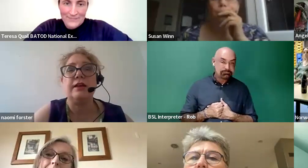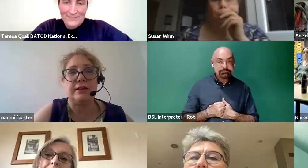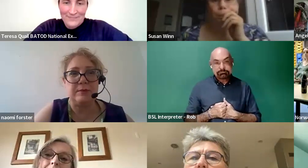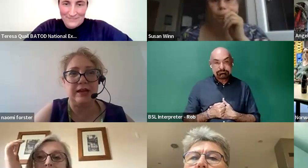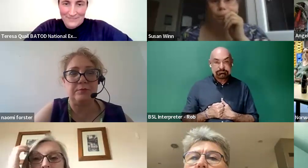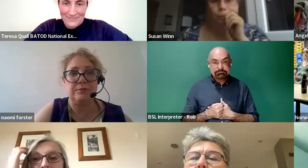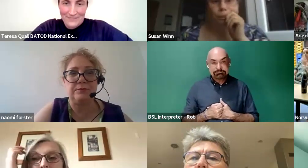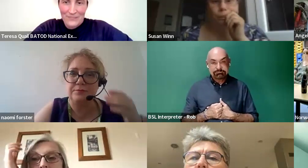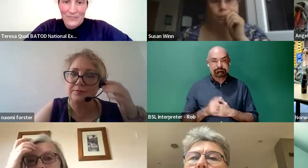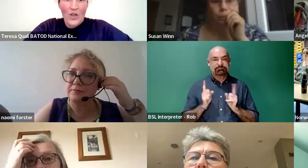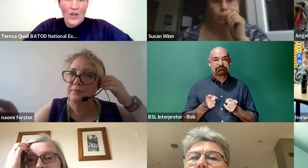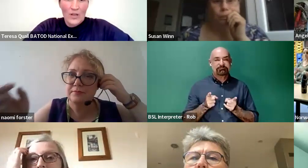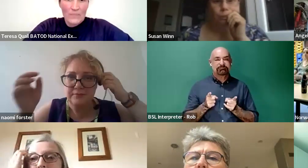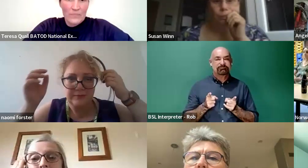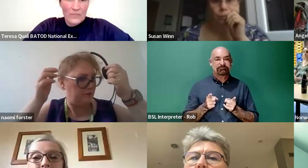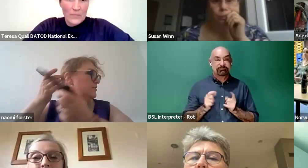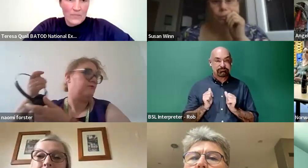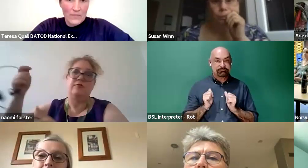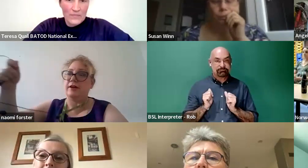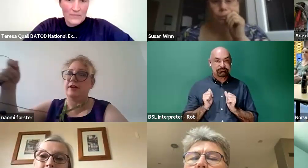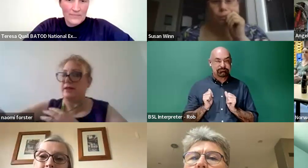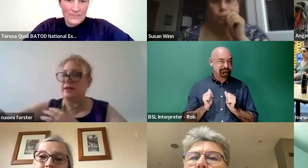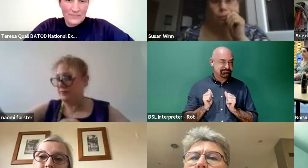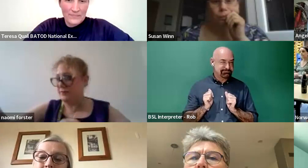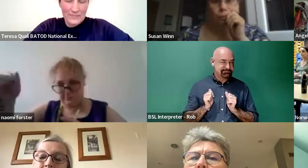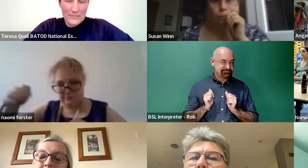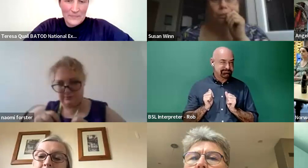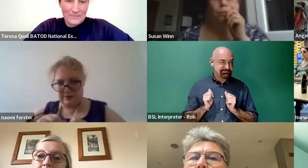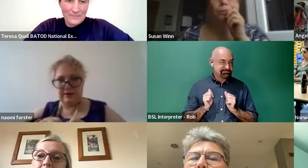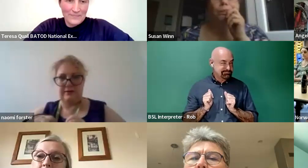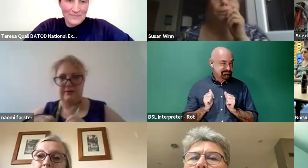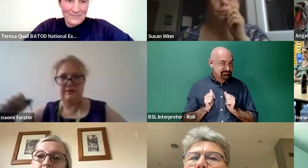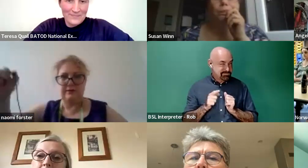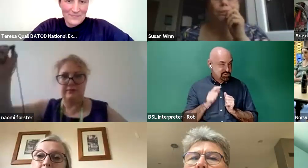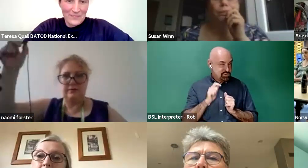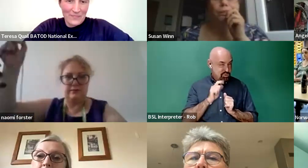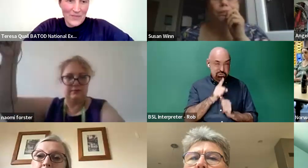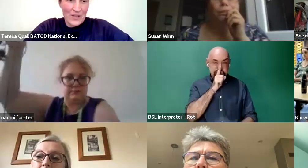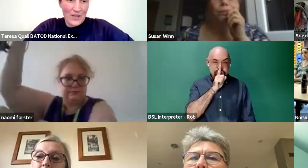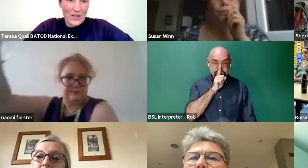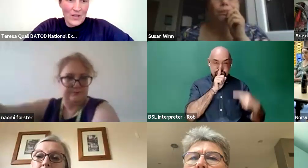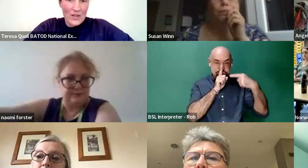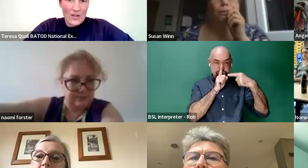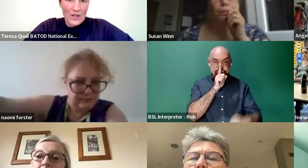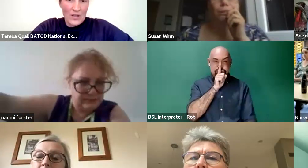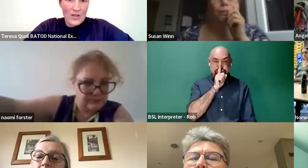There we go. Excellent. You're muted at the moment. Oh, there we are.